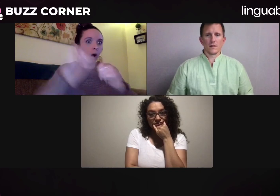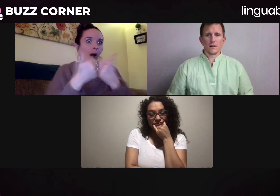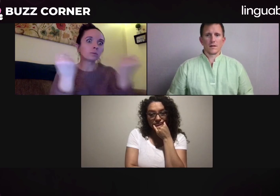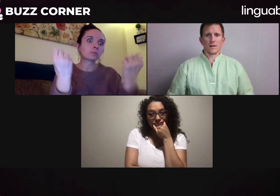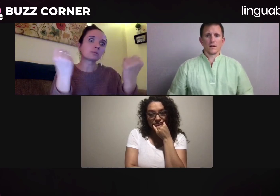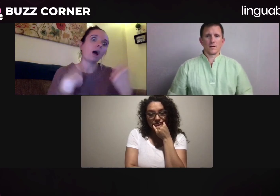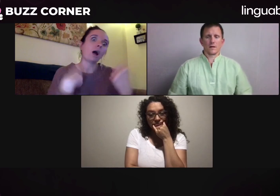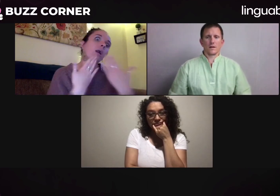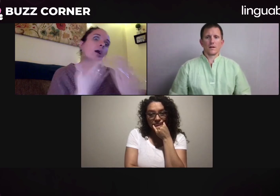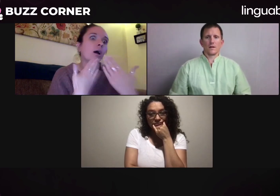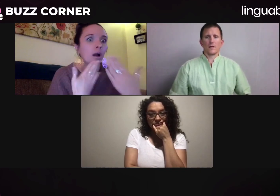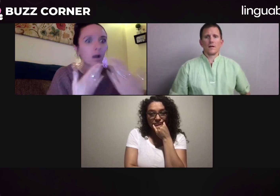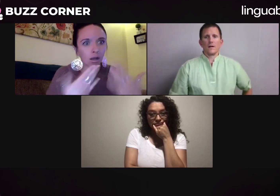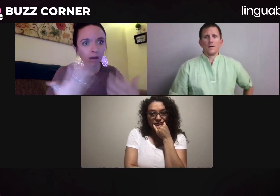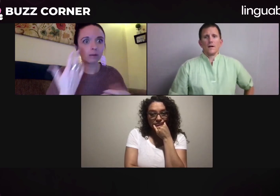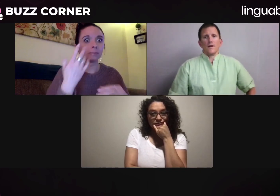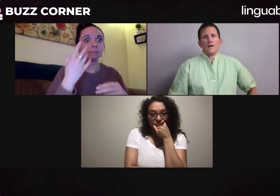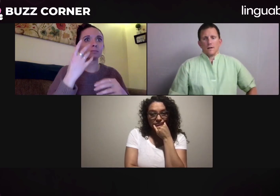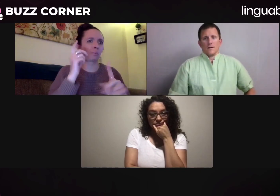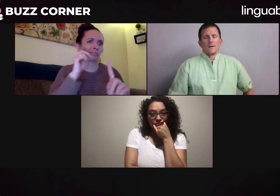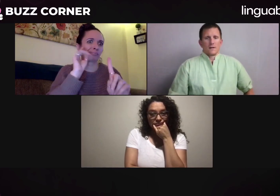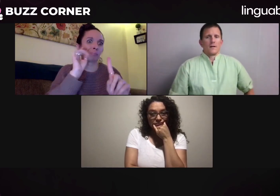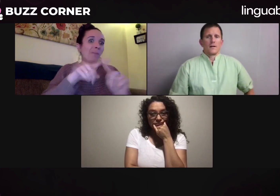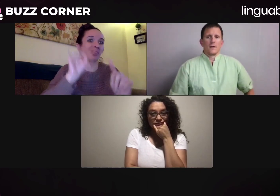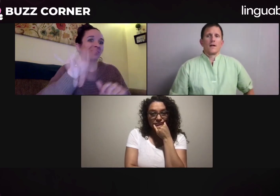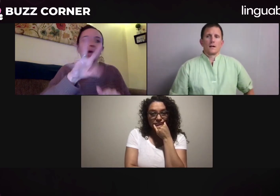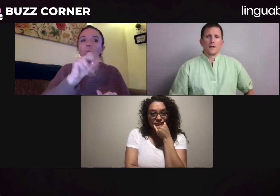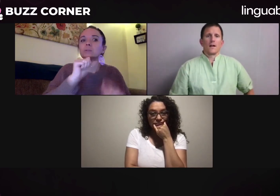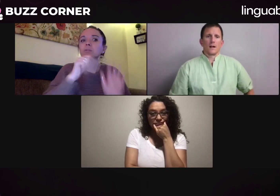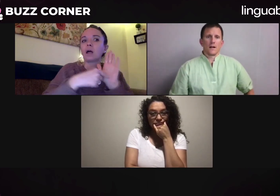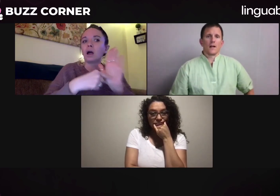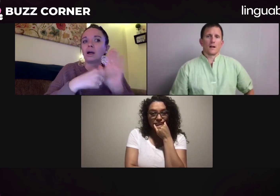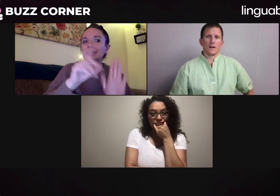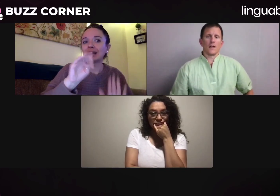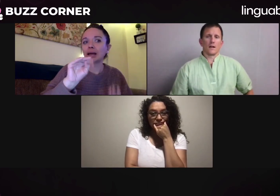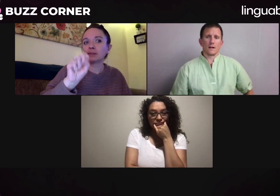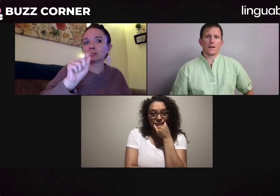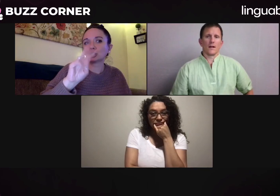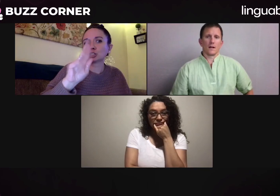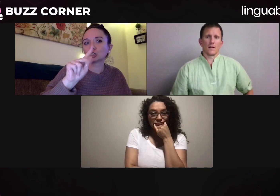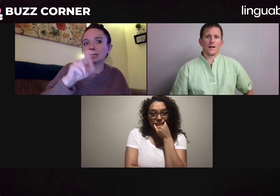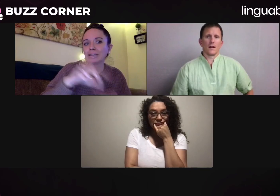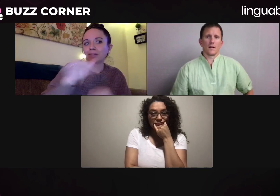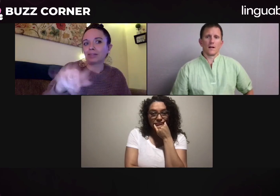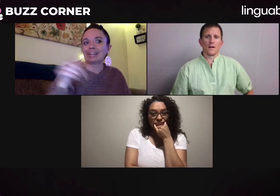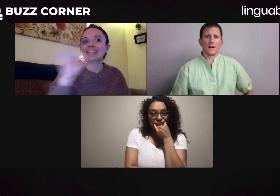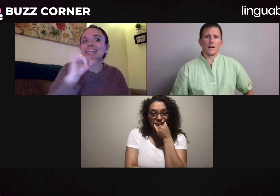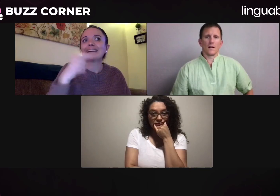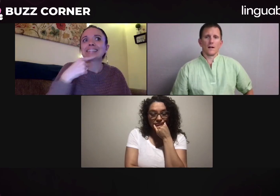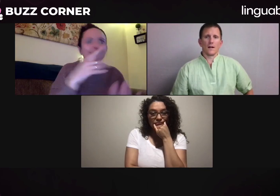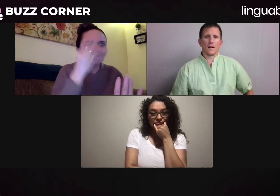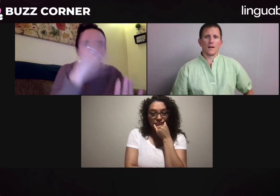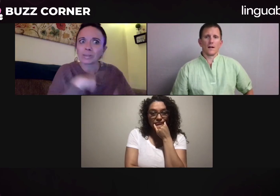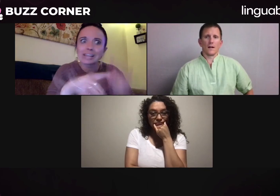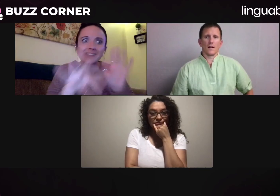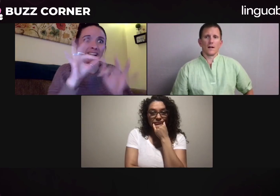a signing police officer, for example, versus a professional interpreter.